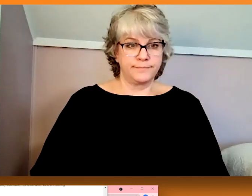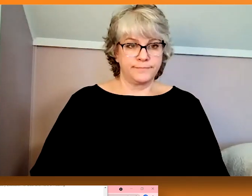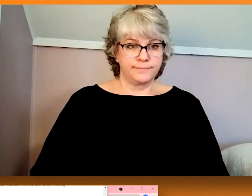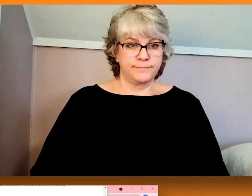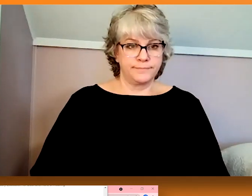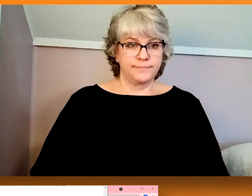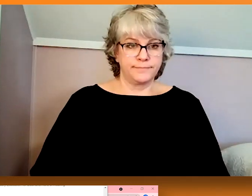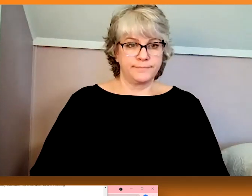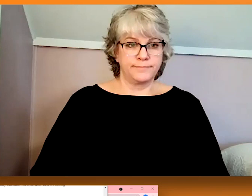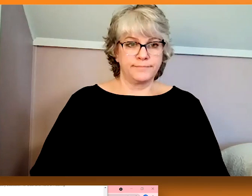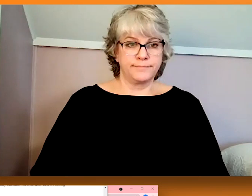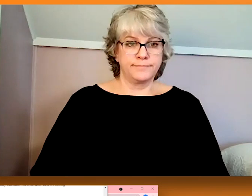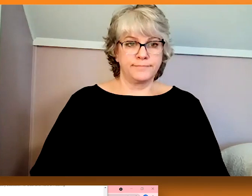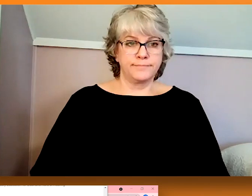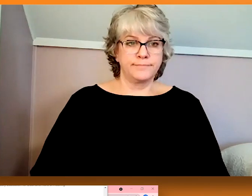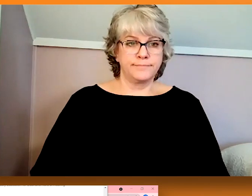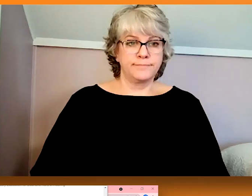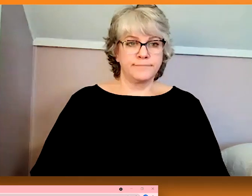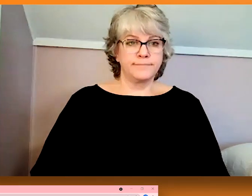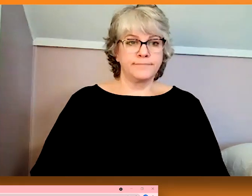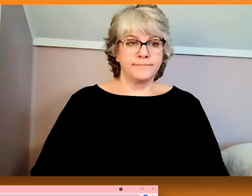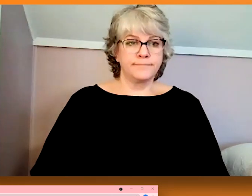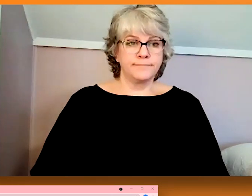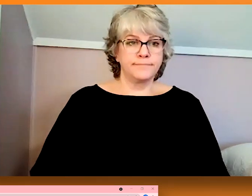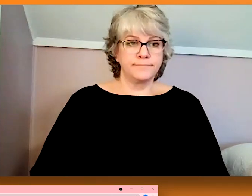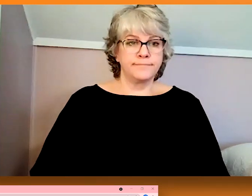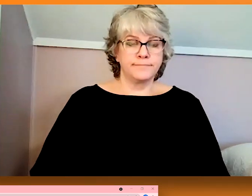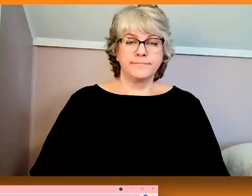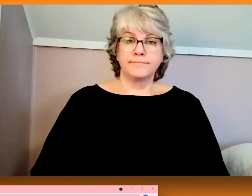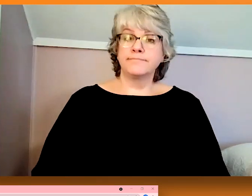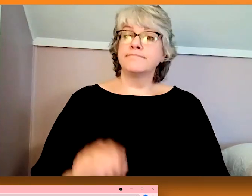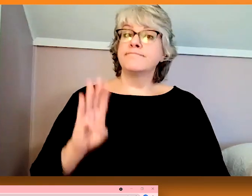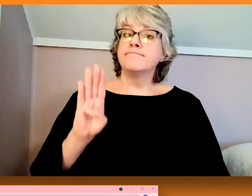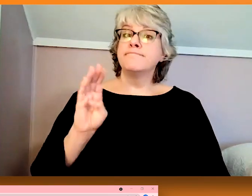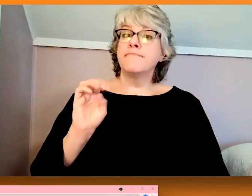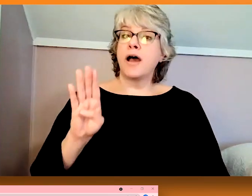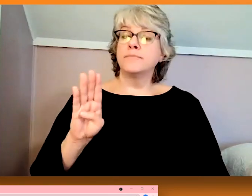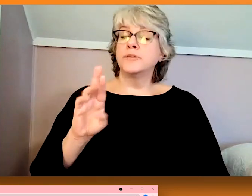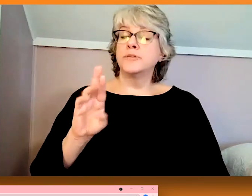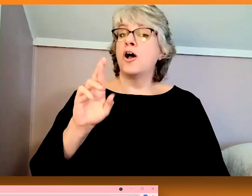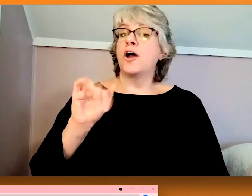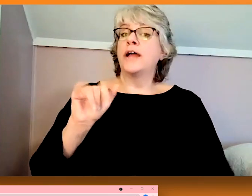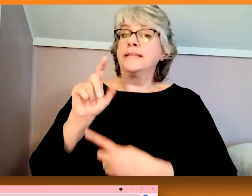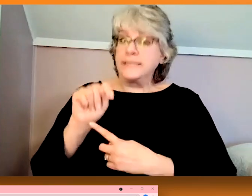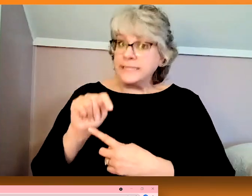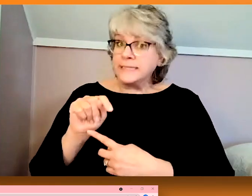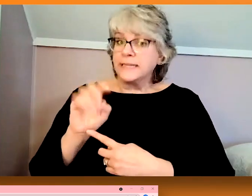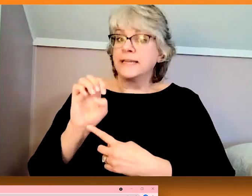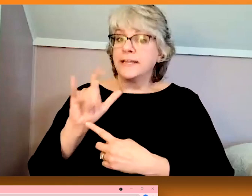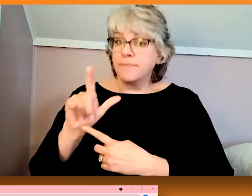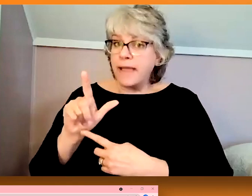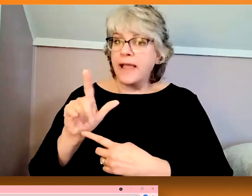since RIT--it located RIT because I used Bob's RIT e-mail. So now you can see from the drop-down